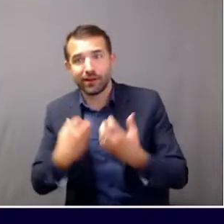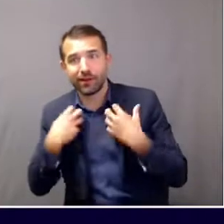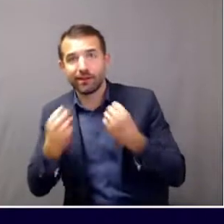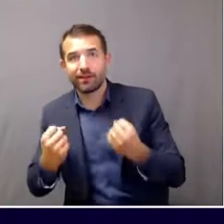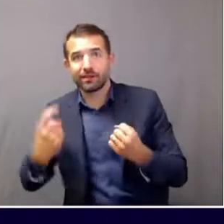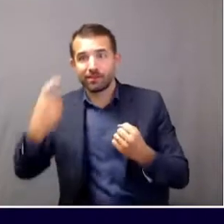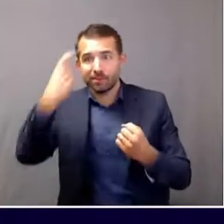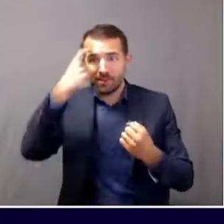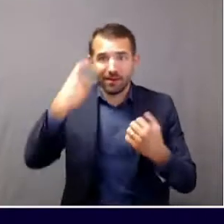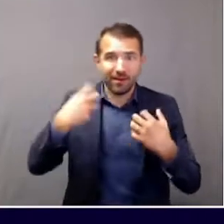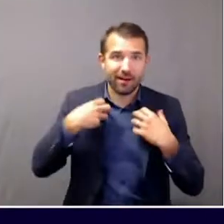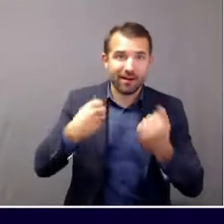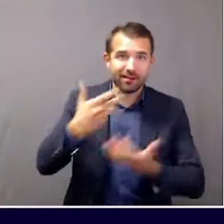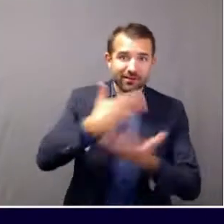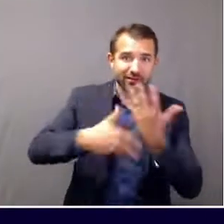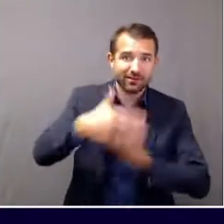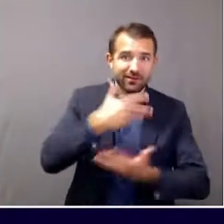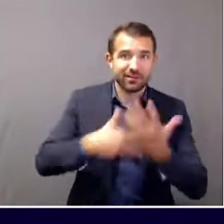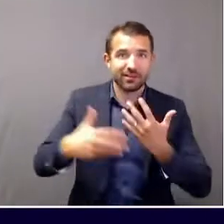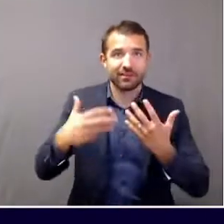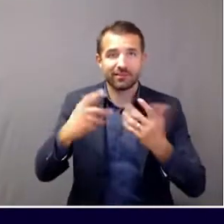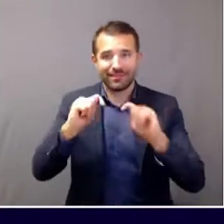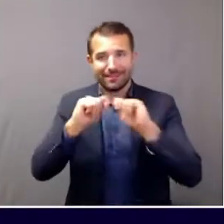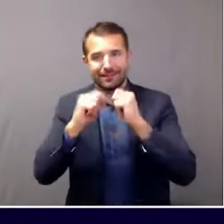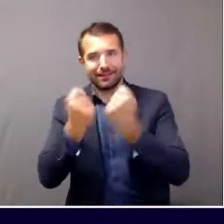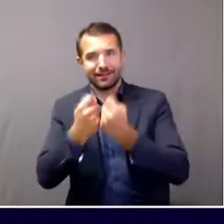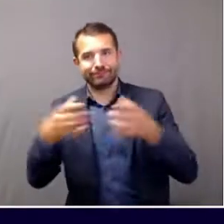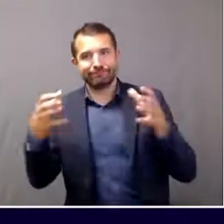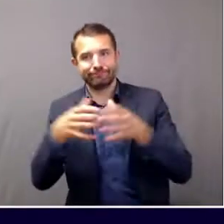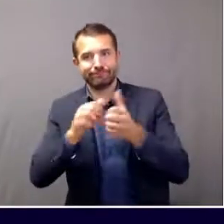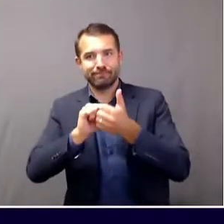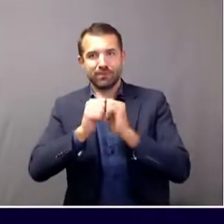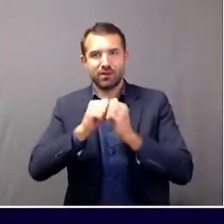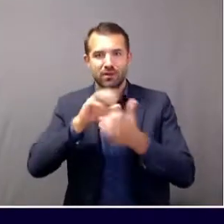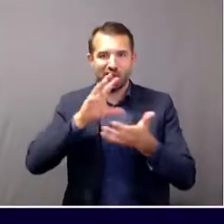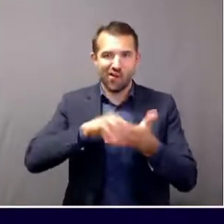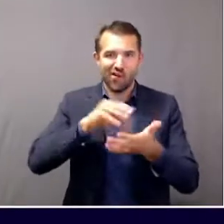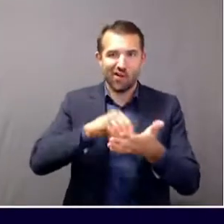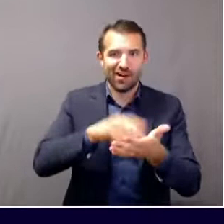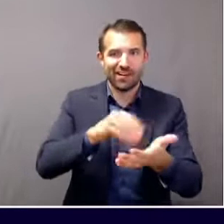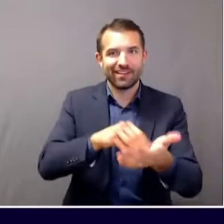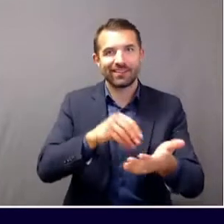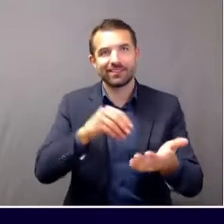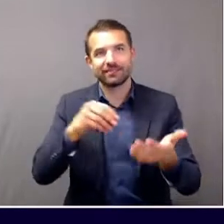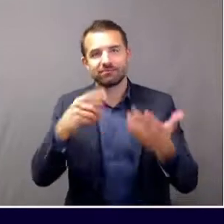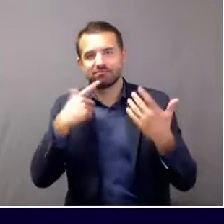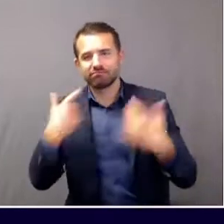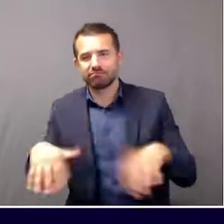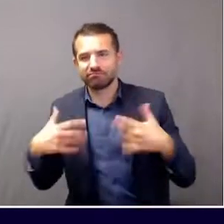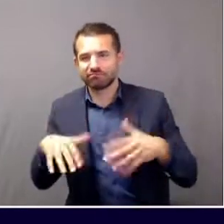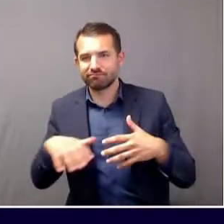learn from being on teams and competing and being in those